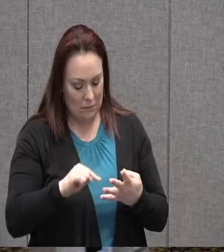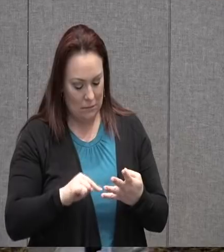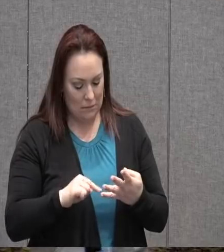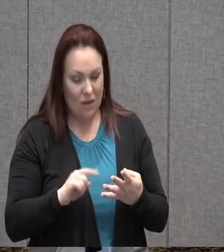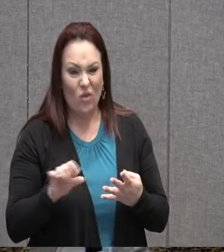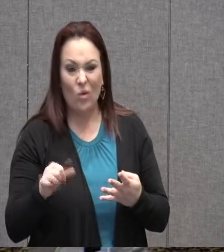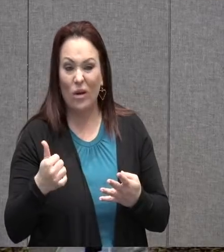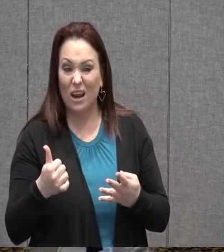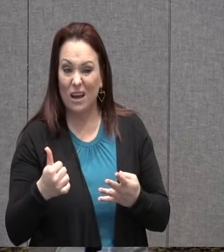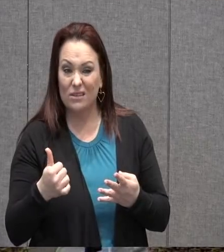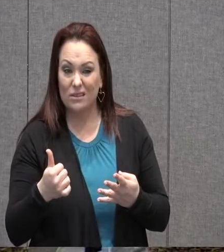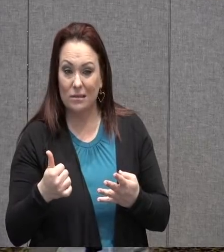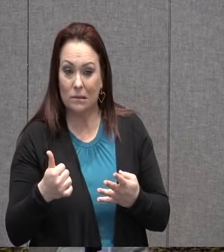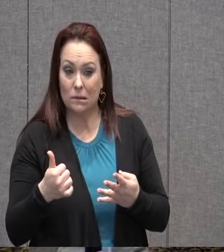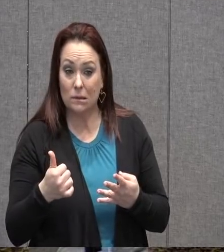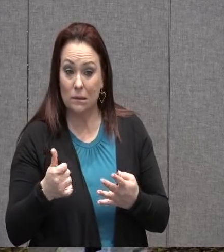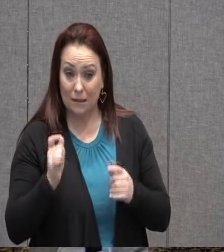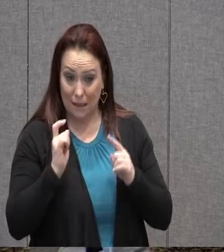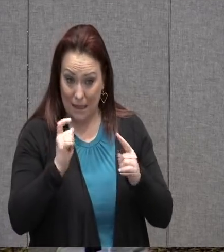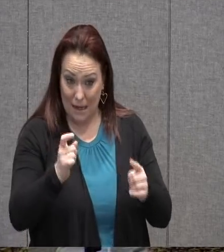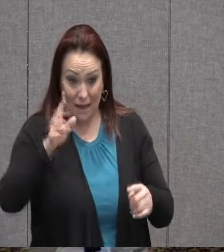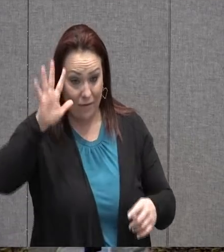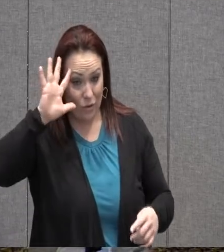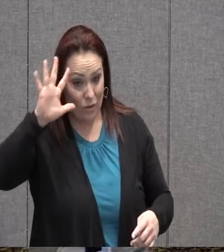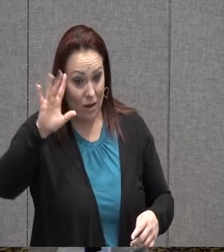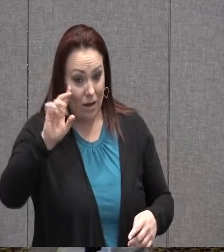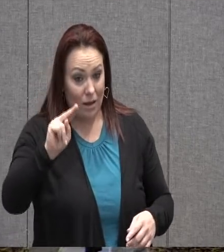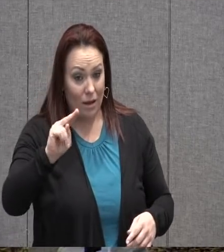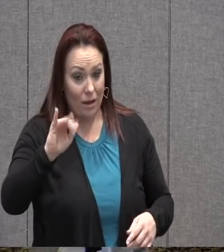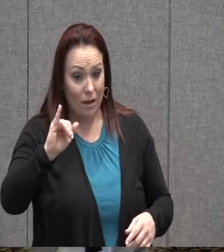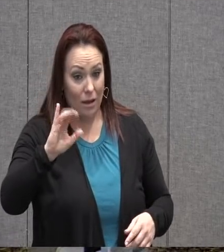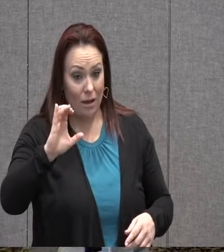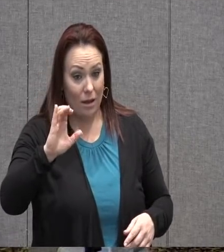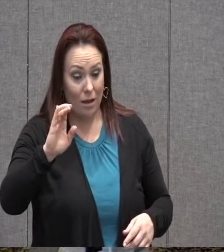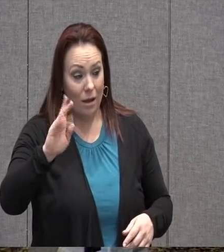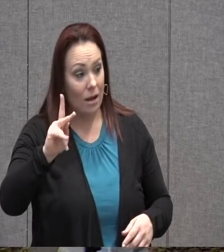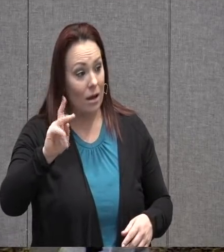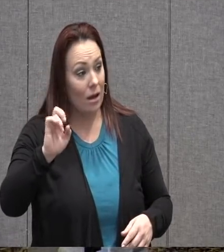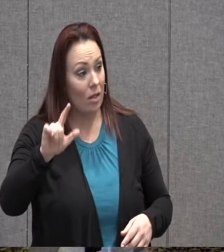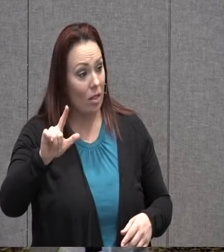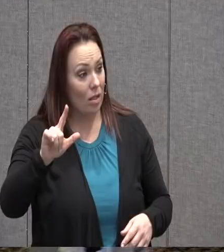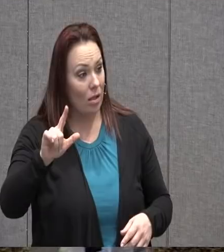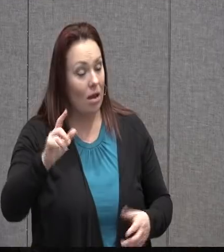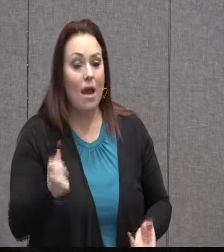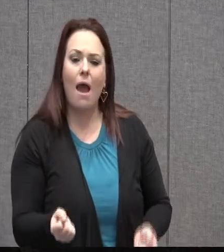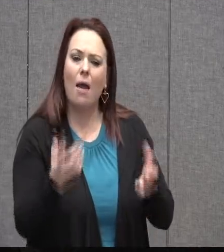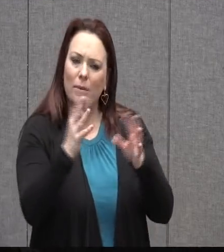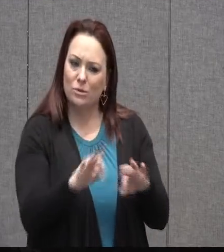Can I give you a nickel? - You can give me a nickel. How much was a nickel worth again, do you remember?